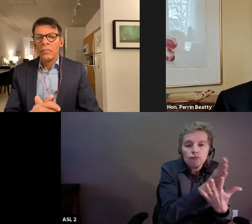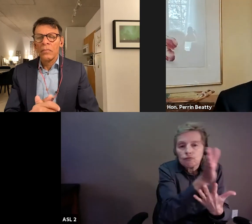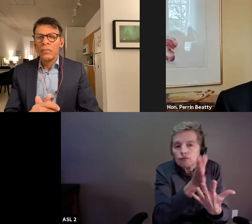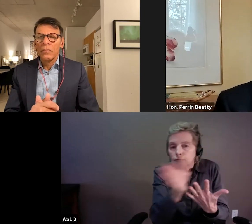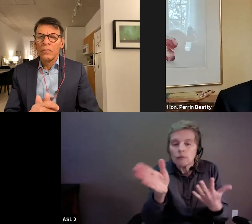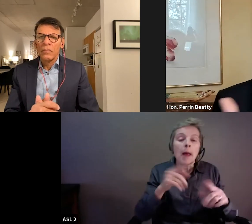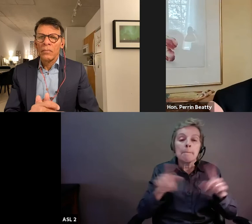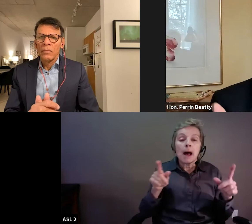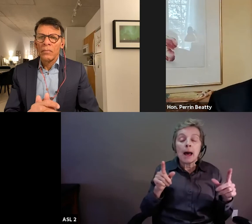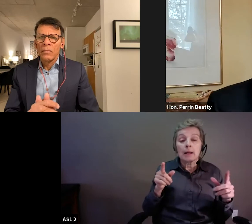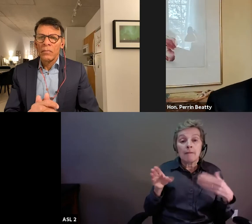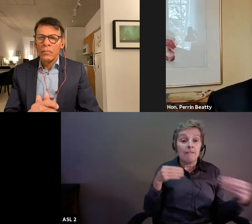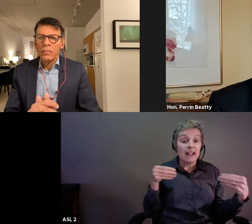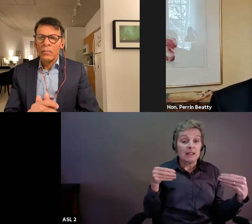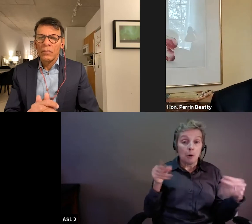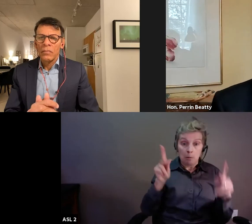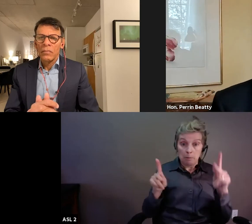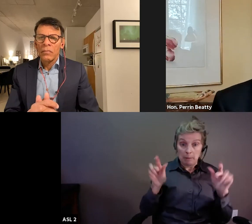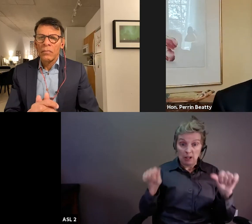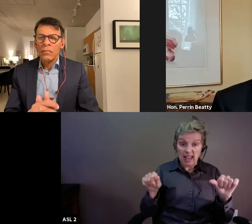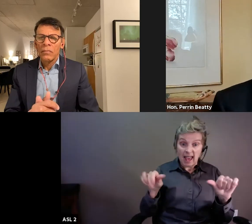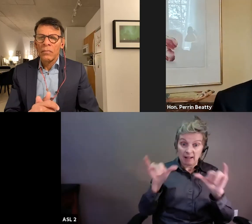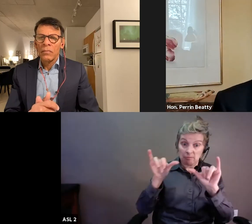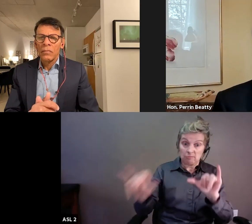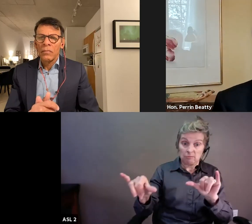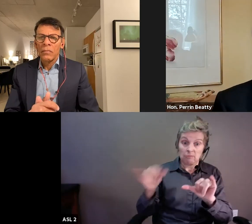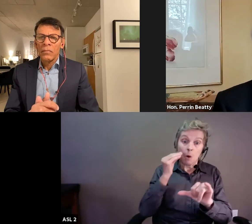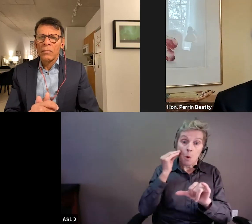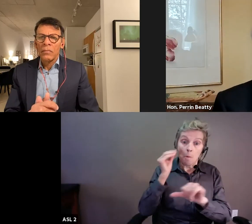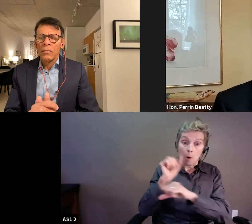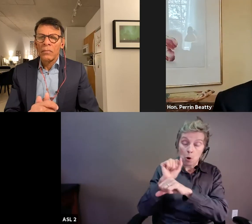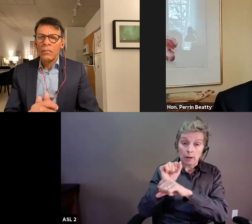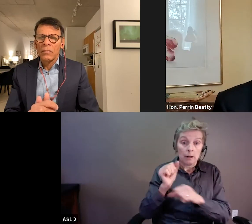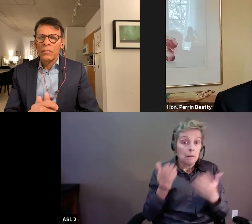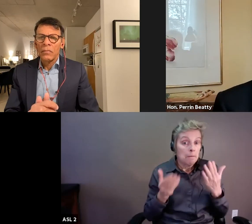to work from home may create opportunities that persons with disabilities didn't have before.